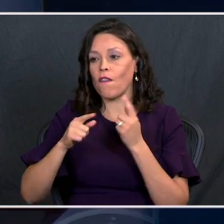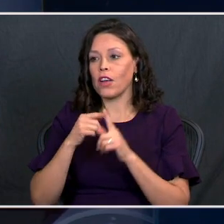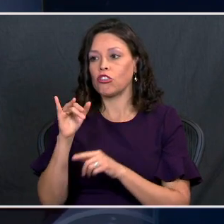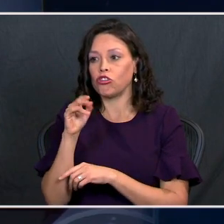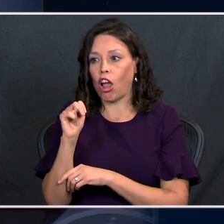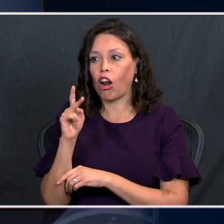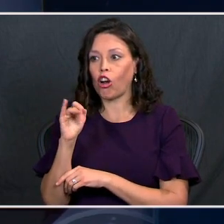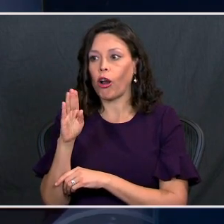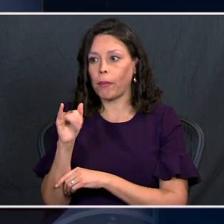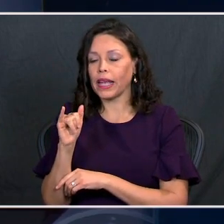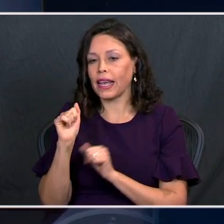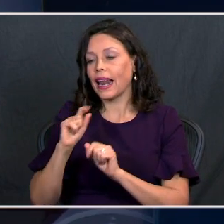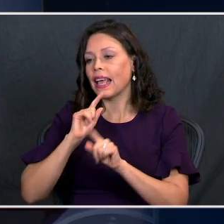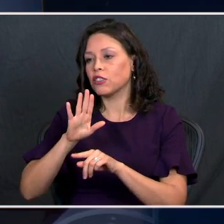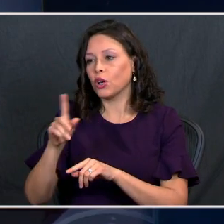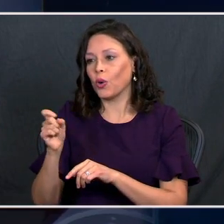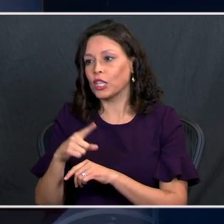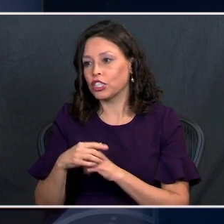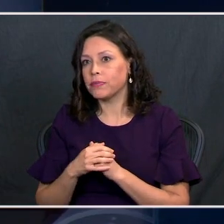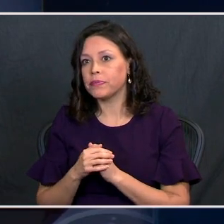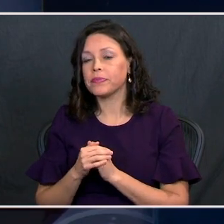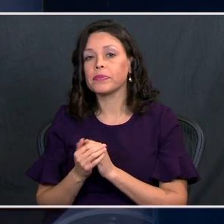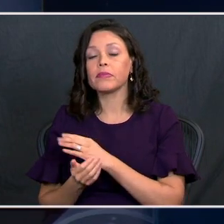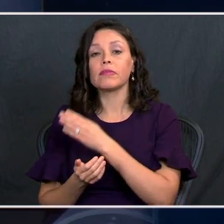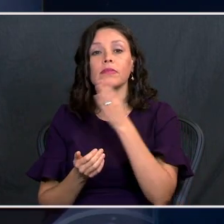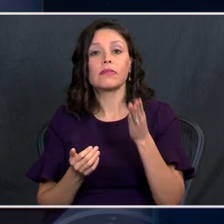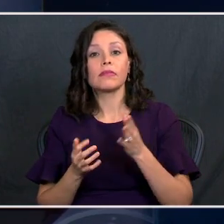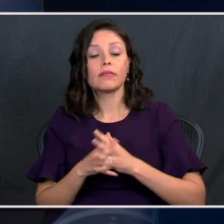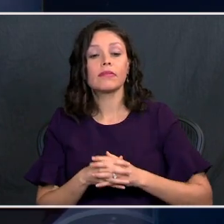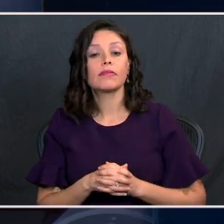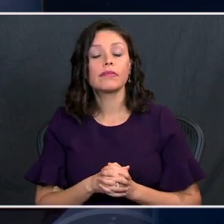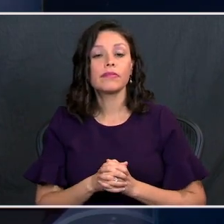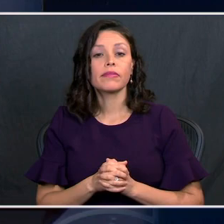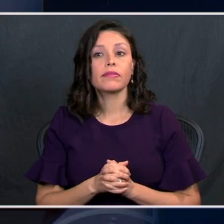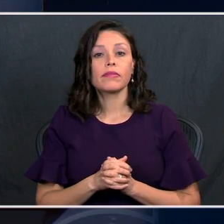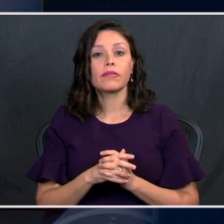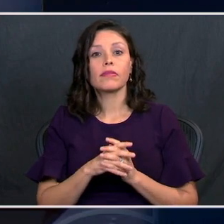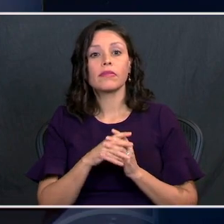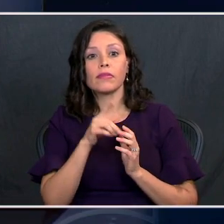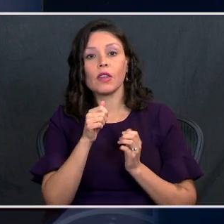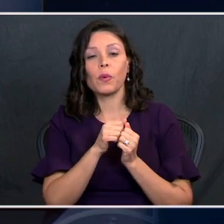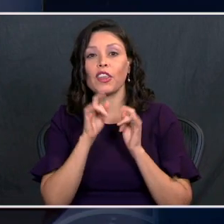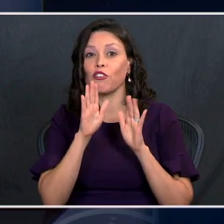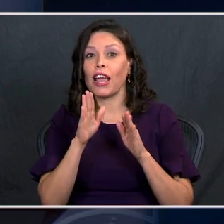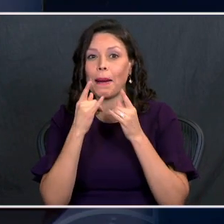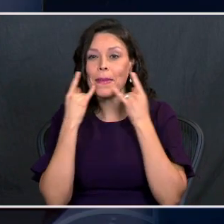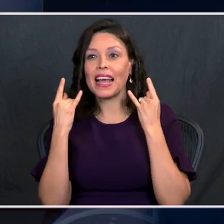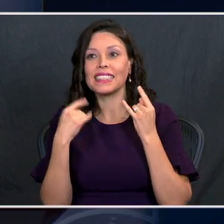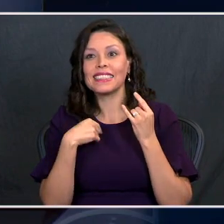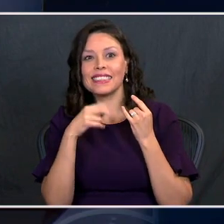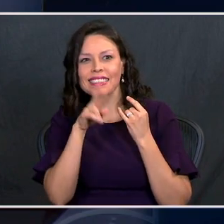who I'm sure would be happy to answer your question. Go ahead in the back -- with the excellent mask on. I can't even tell what's on it.